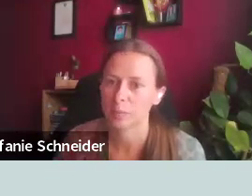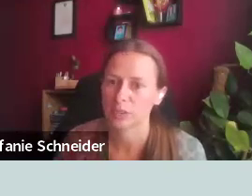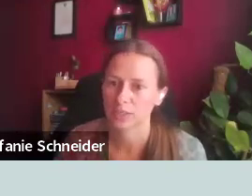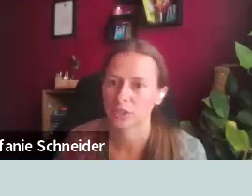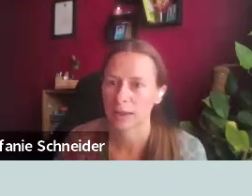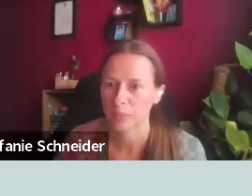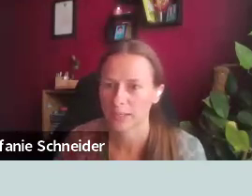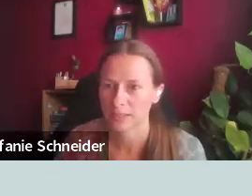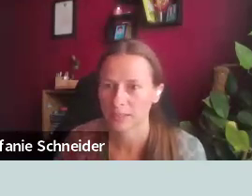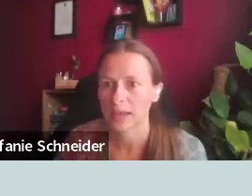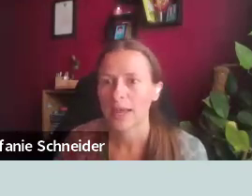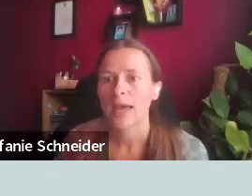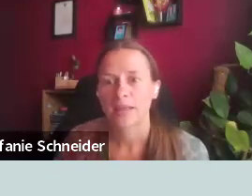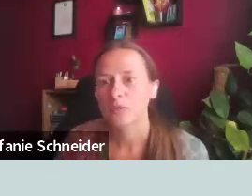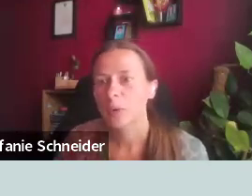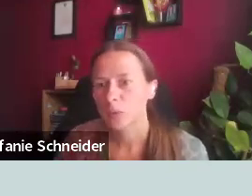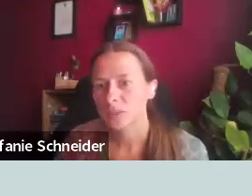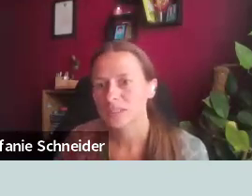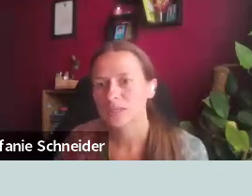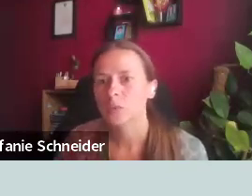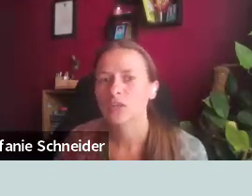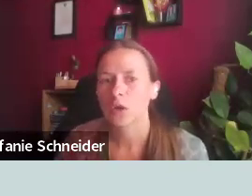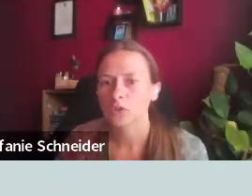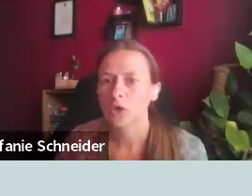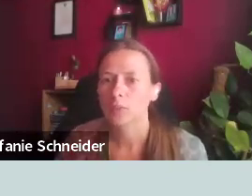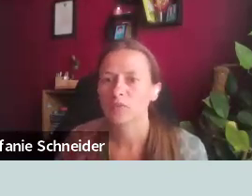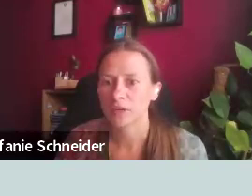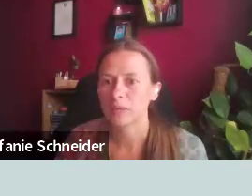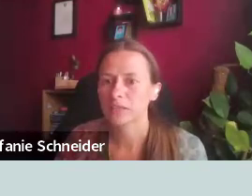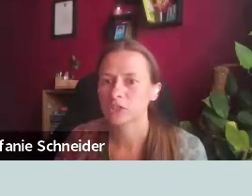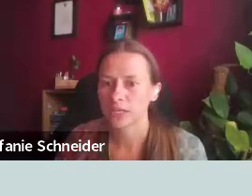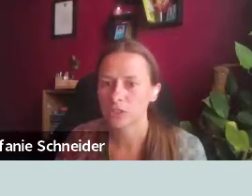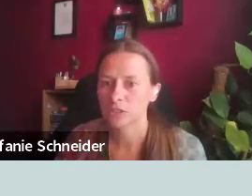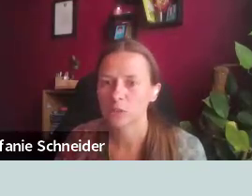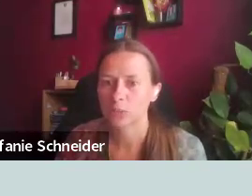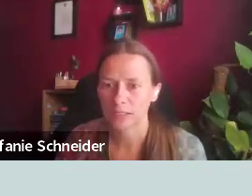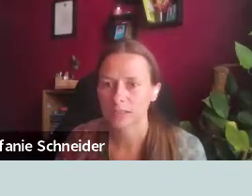and the potential applicant and the report will discuss what long-term fundamental changes to